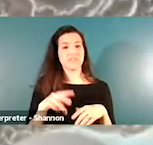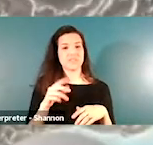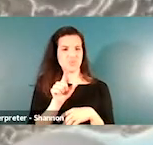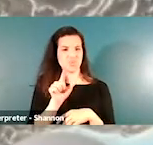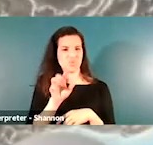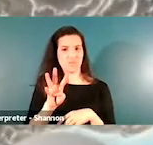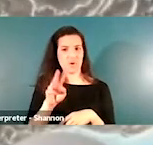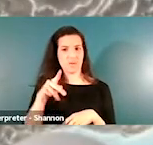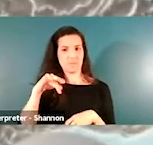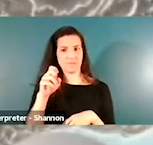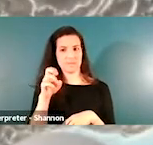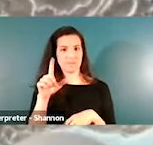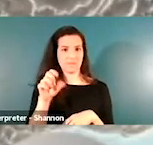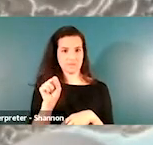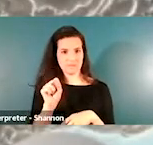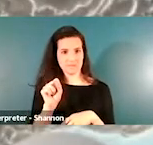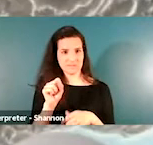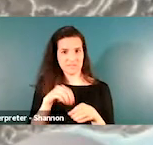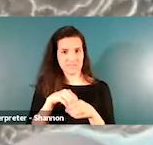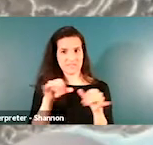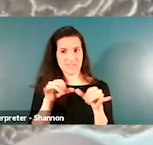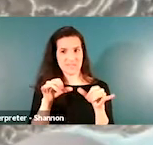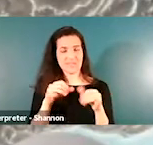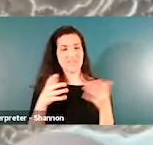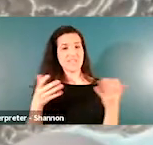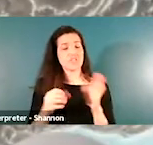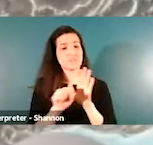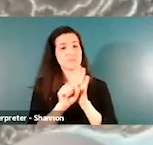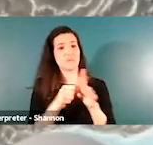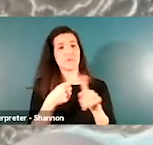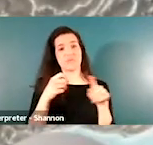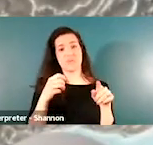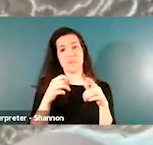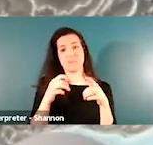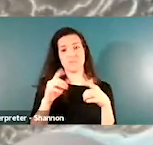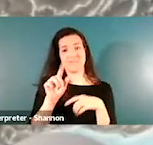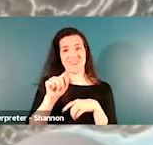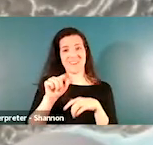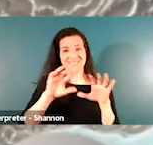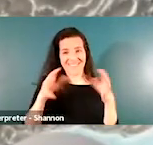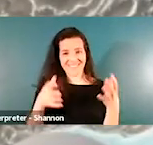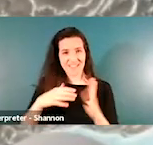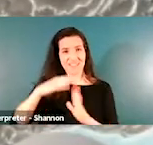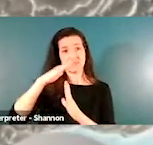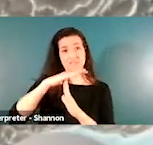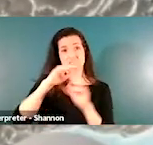Here are some samples from the training data set. The top row contains regions from winter,